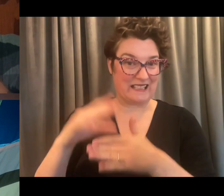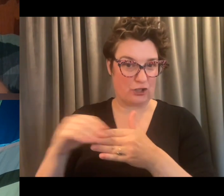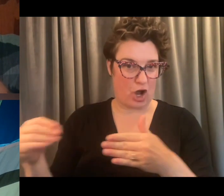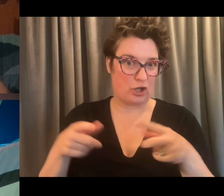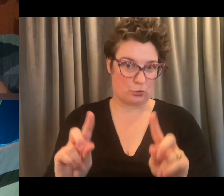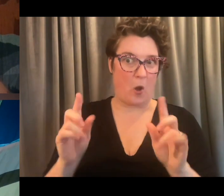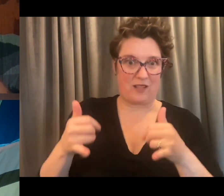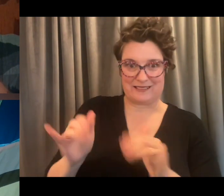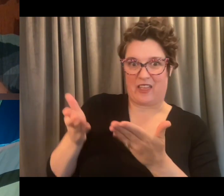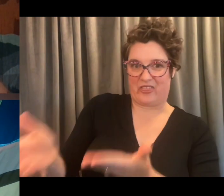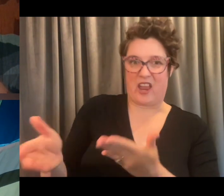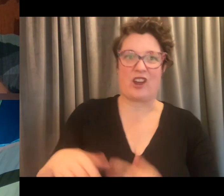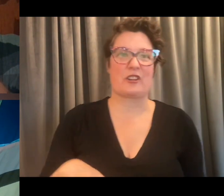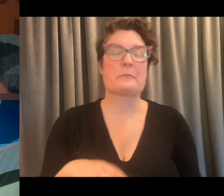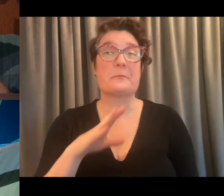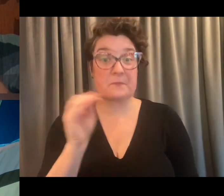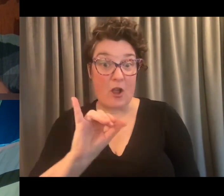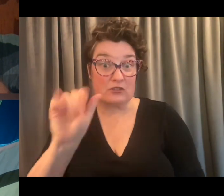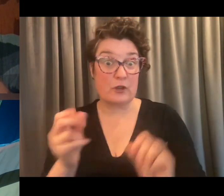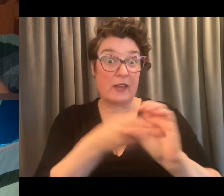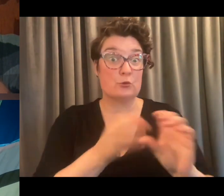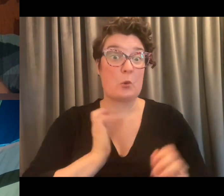Rebekah: And you can also join our Patreon to support this podcast